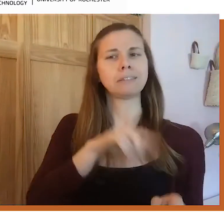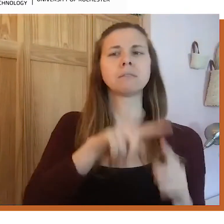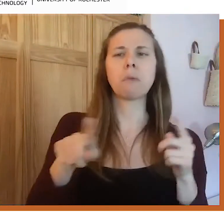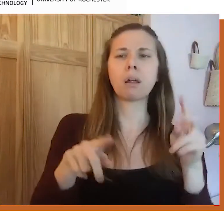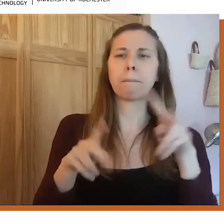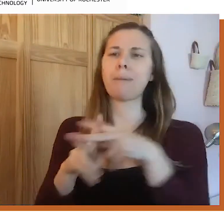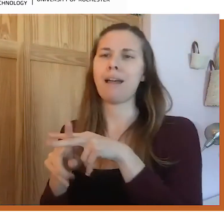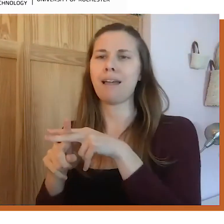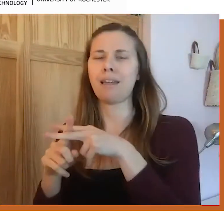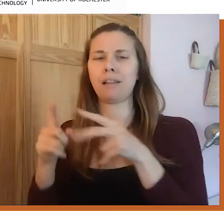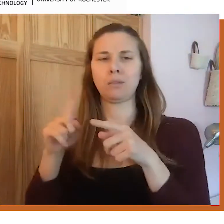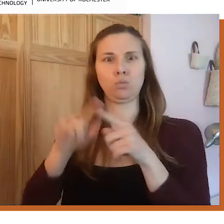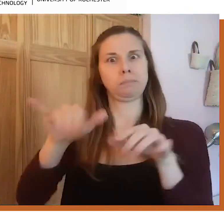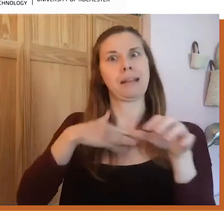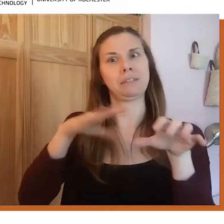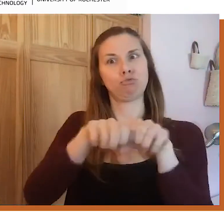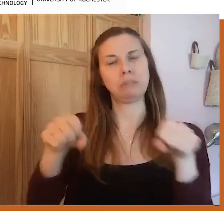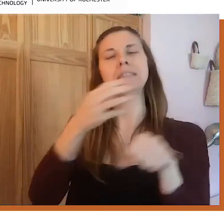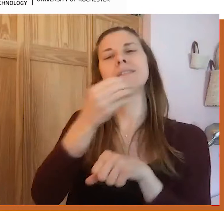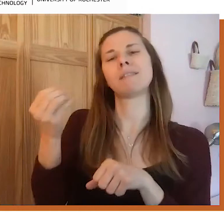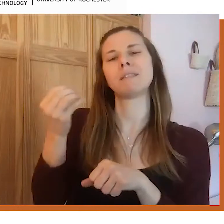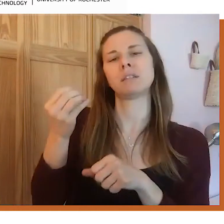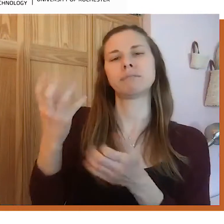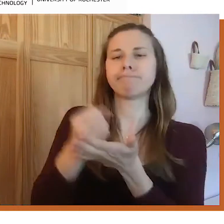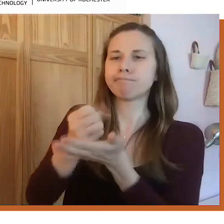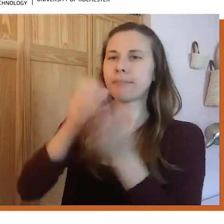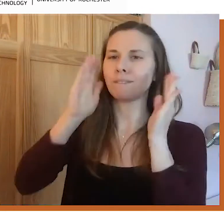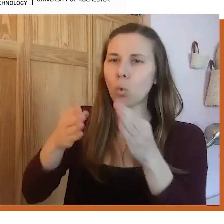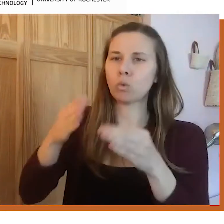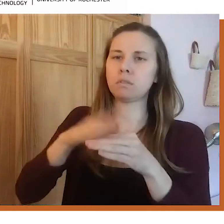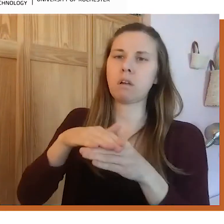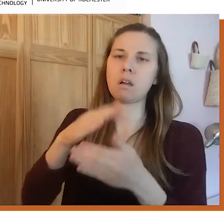but it was a variety of courses that I took for psychology